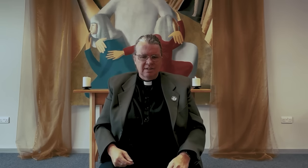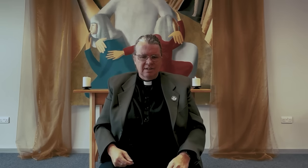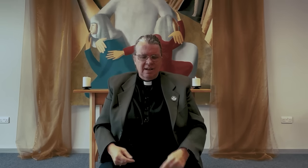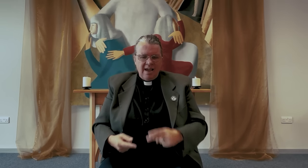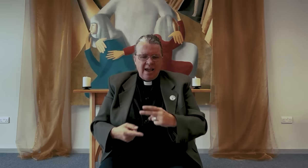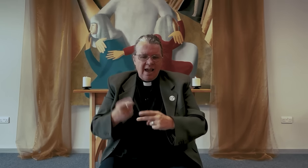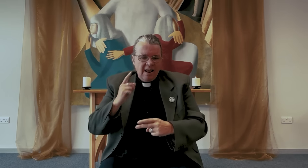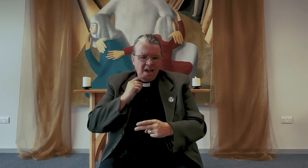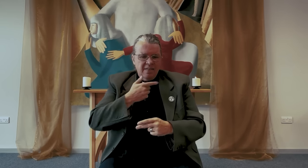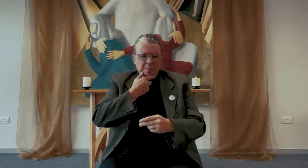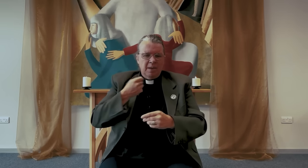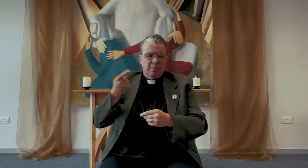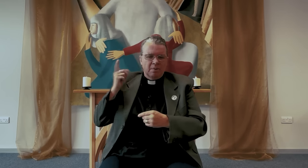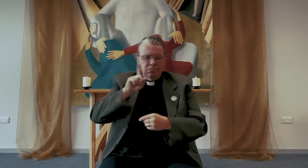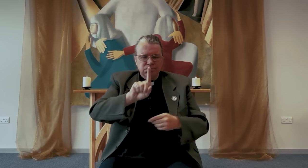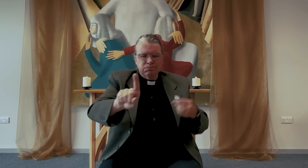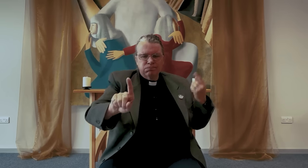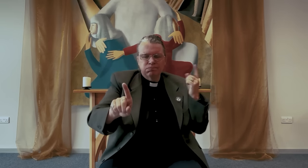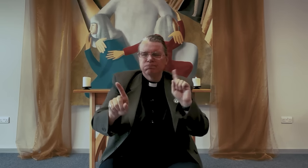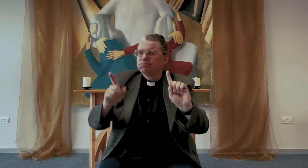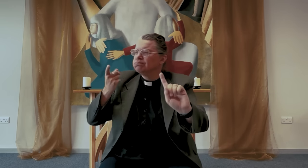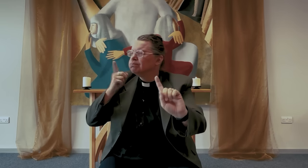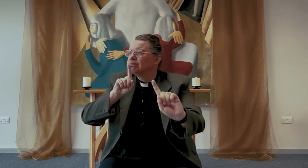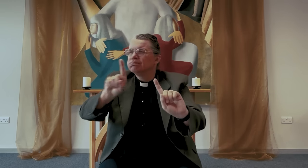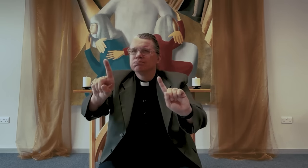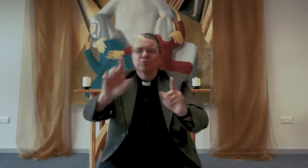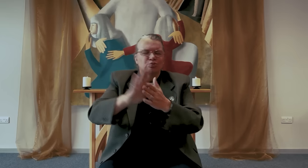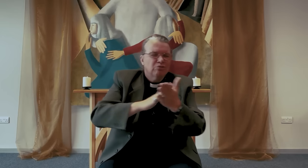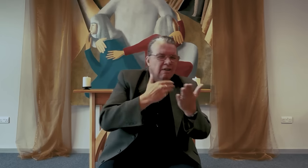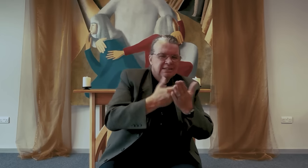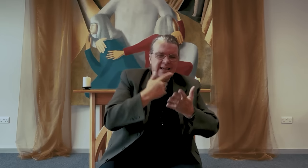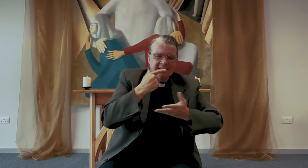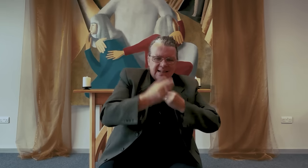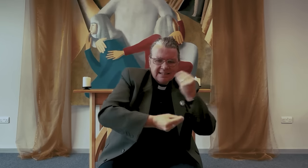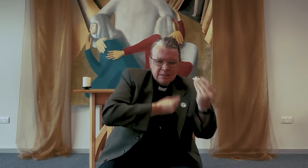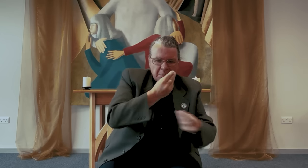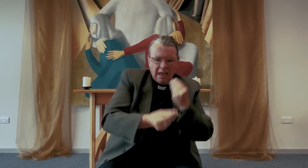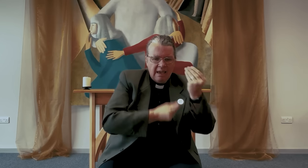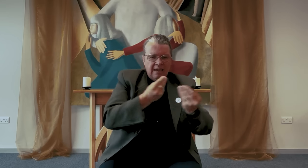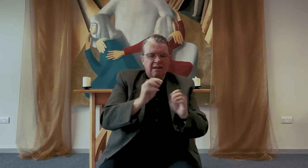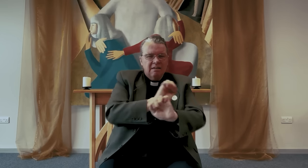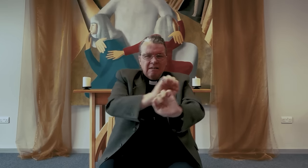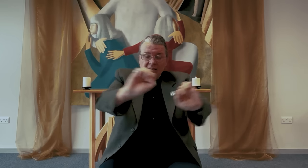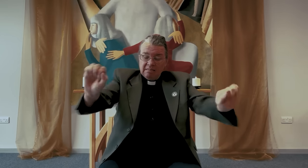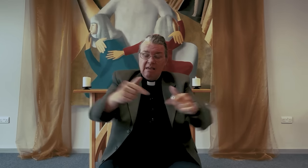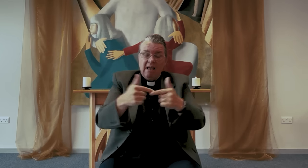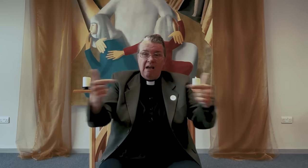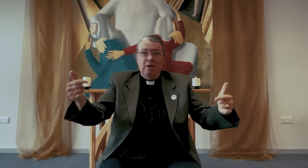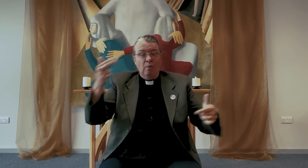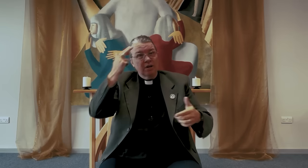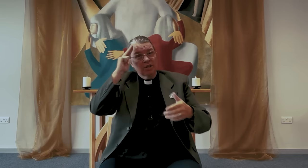And others, in turn, translate and explain in the Aramaic language the people now use.